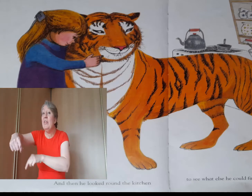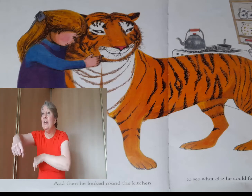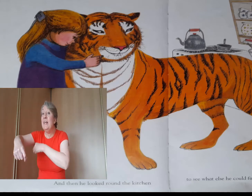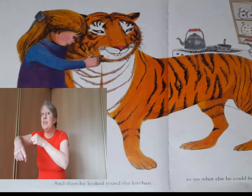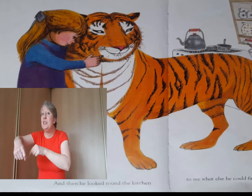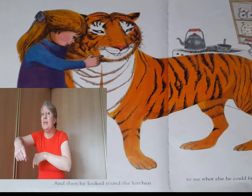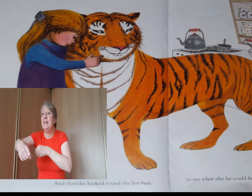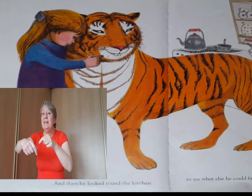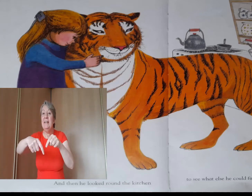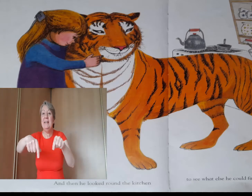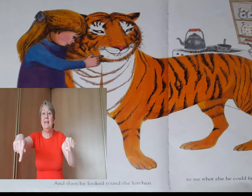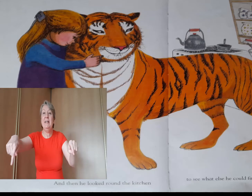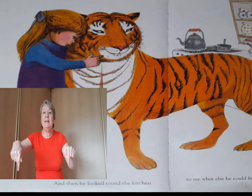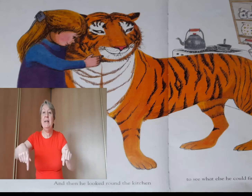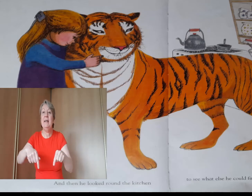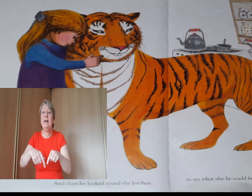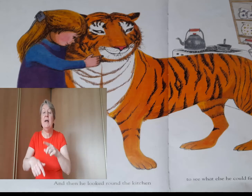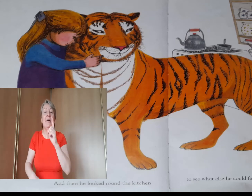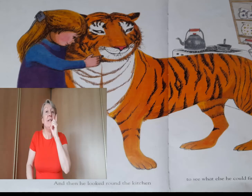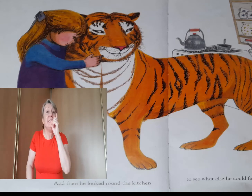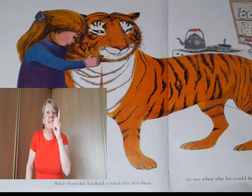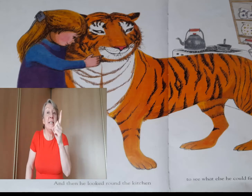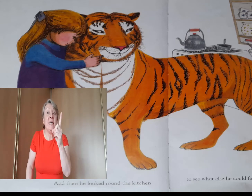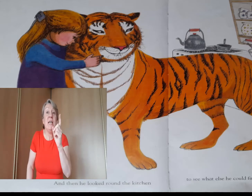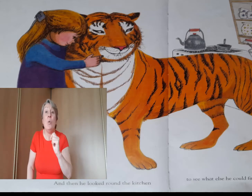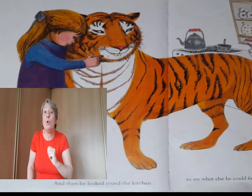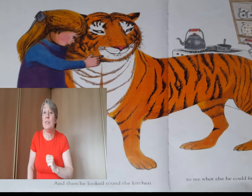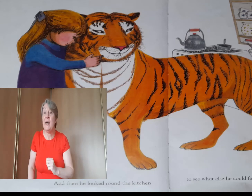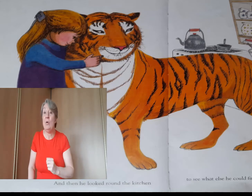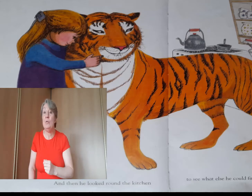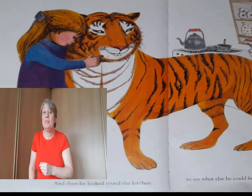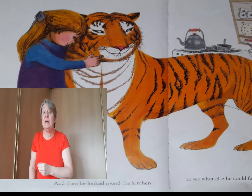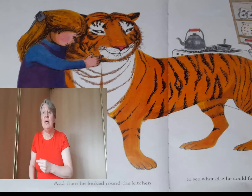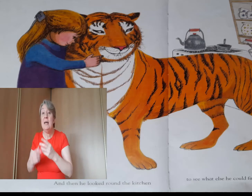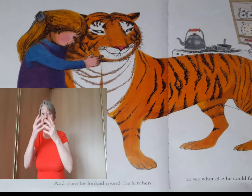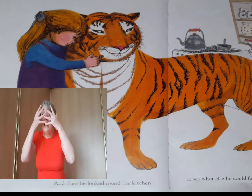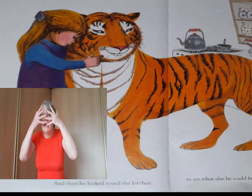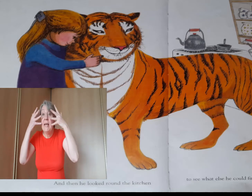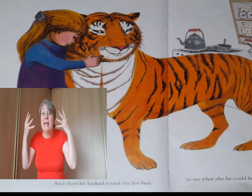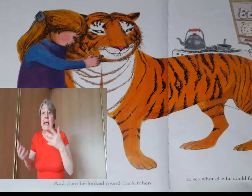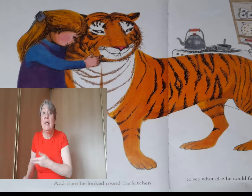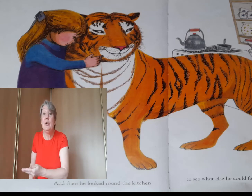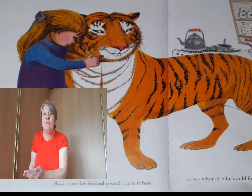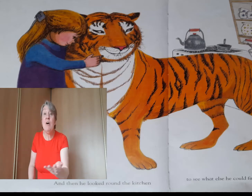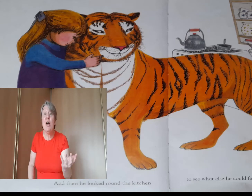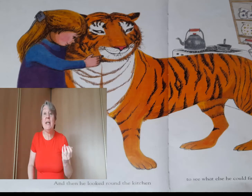the kitchen to see what else he could find